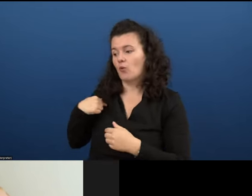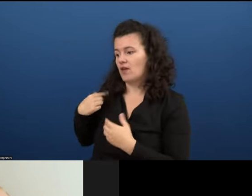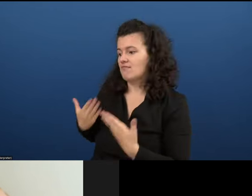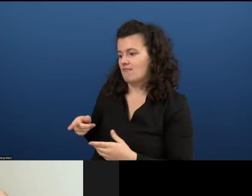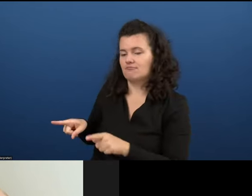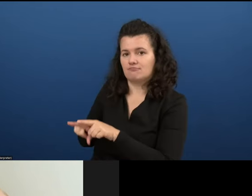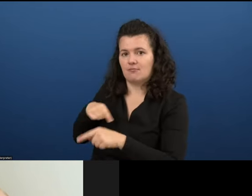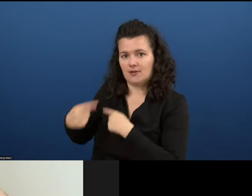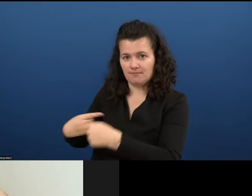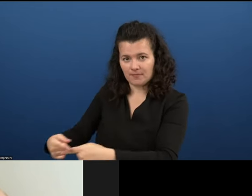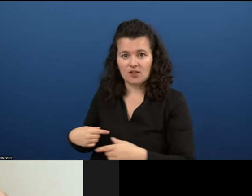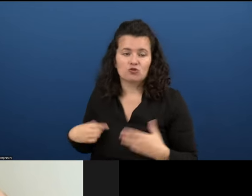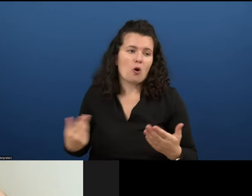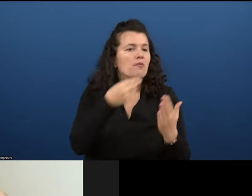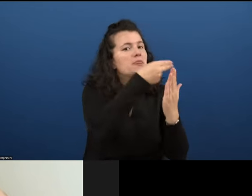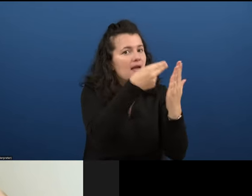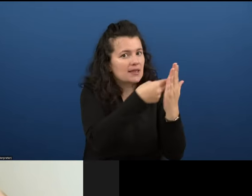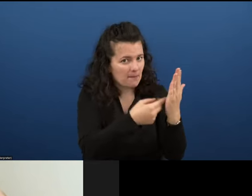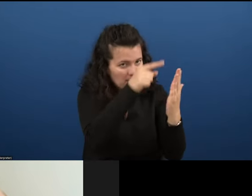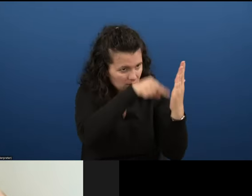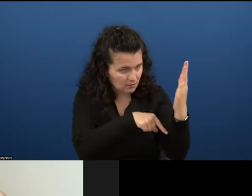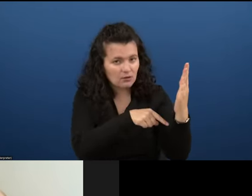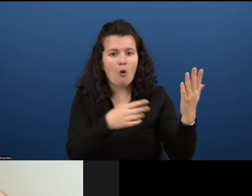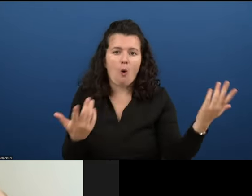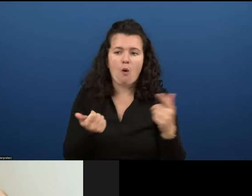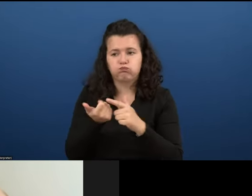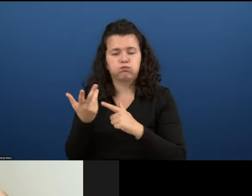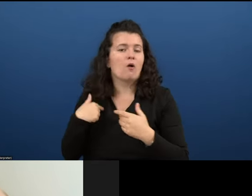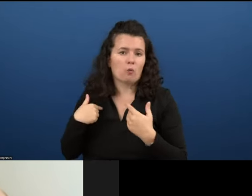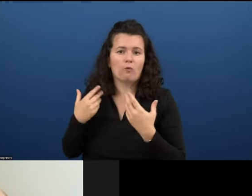with other organizations in order to provide us and refer to as persons with disabilities